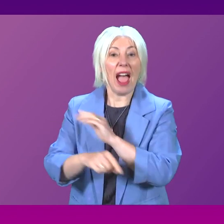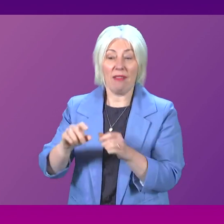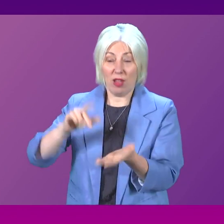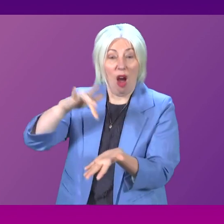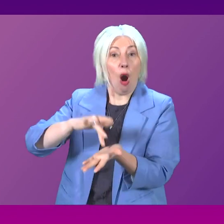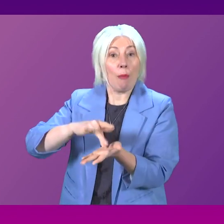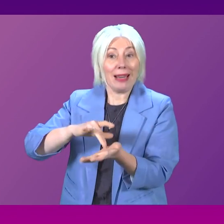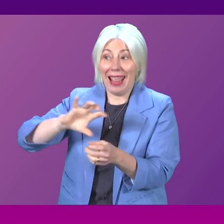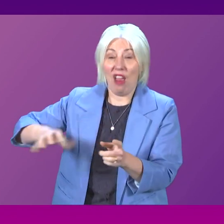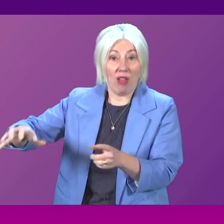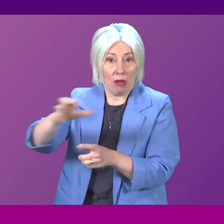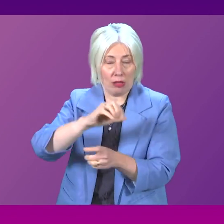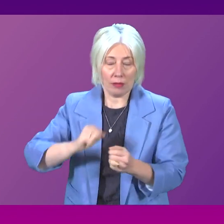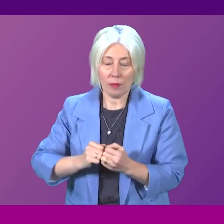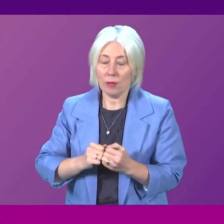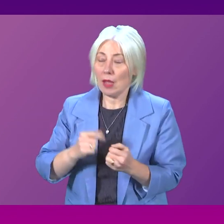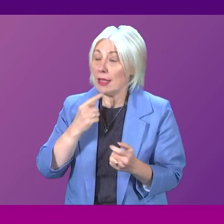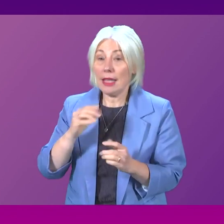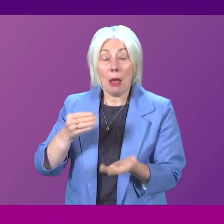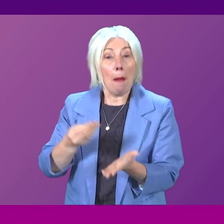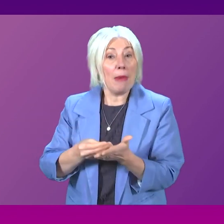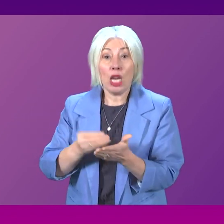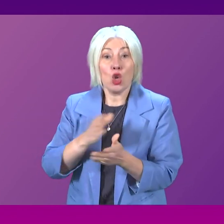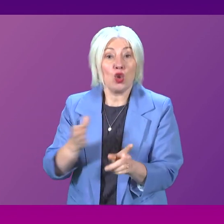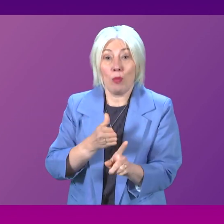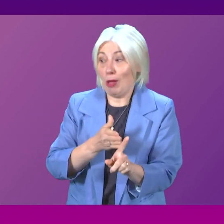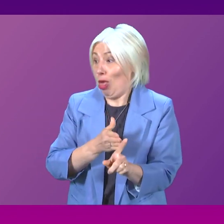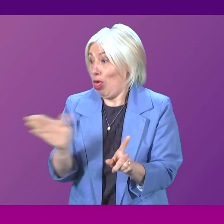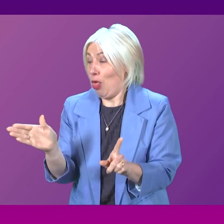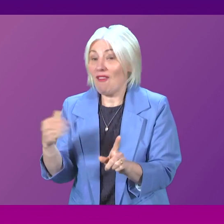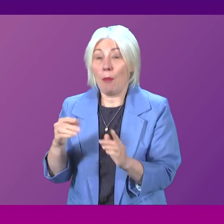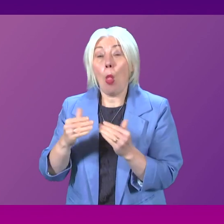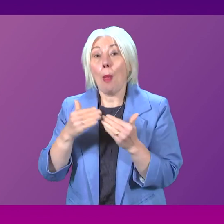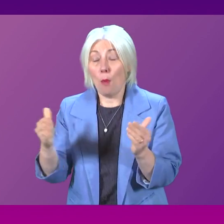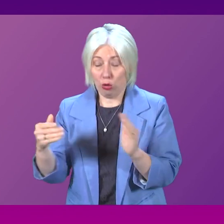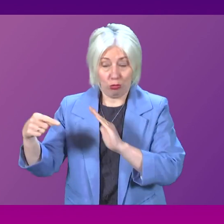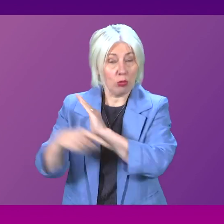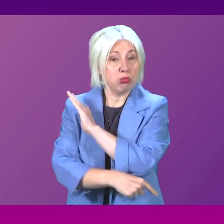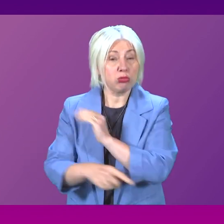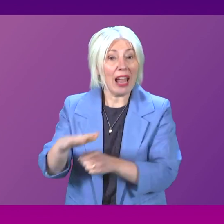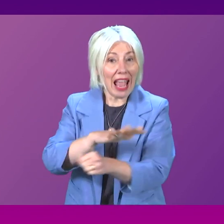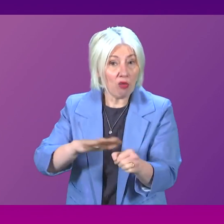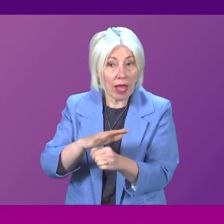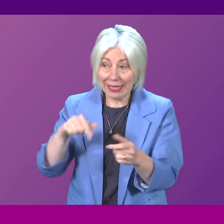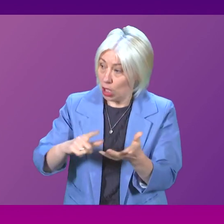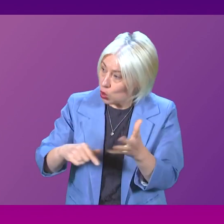Does the First Minister agree that money should not be diverted away from the most deprived areas in either the UK or the Scottish budgets?